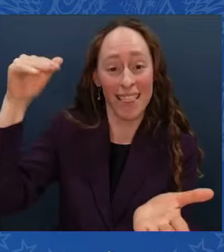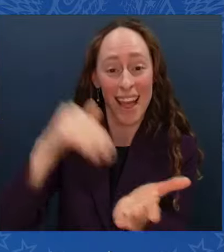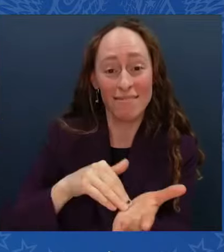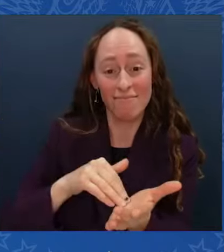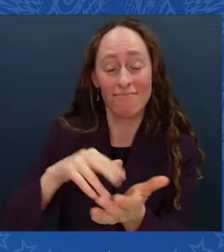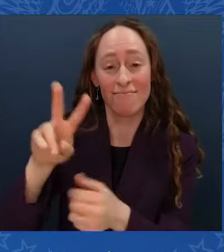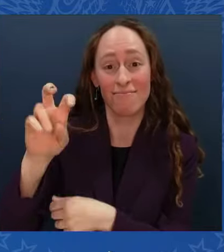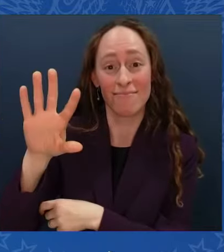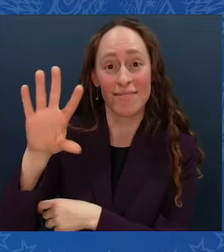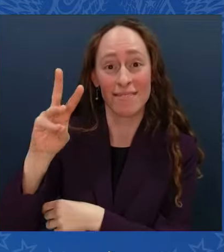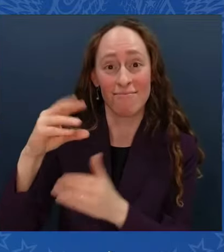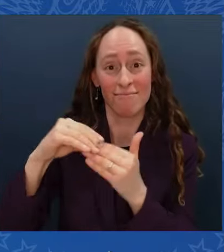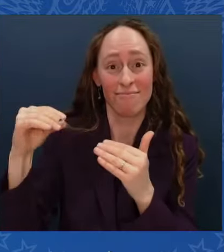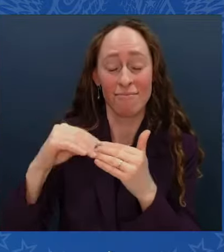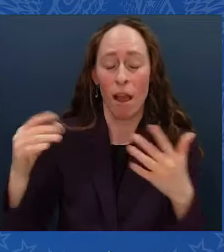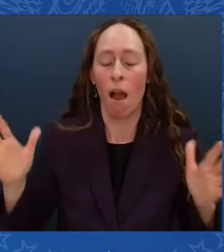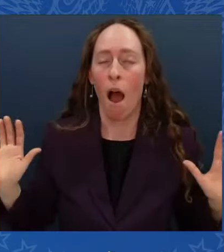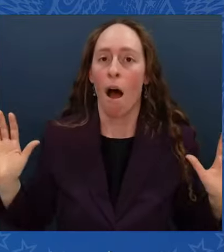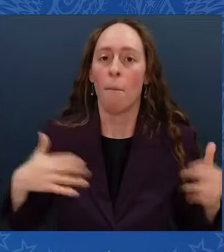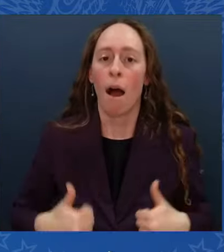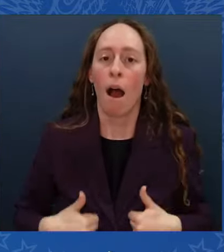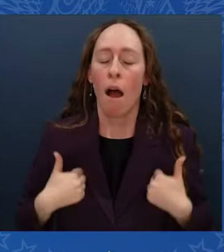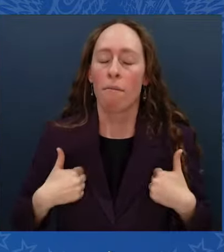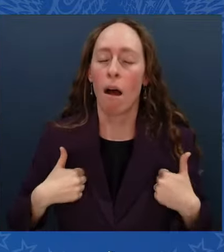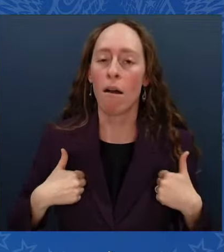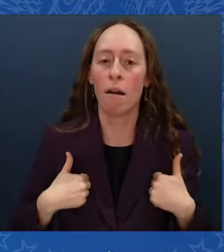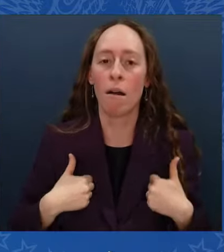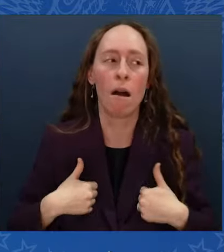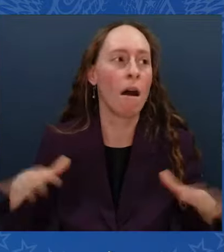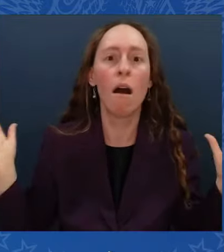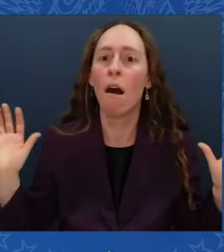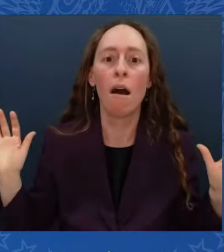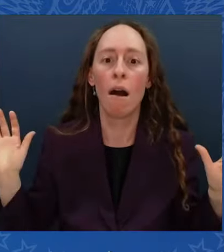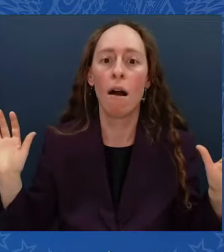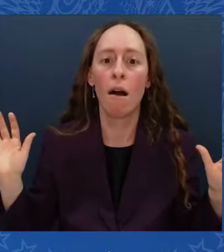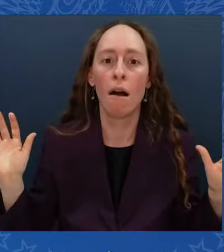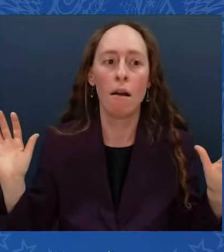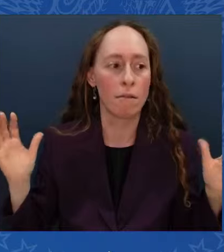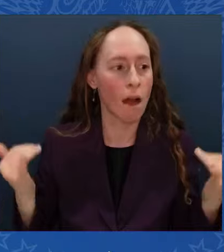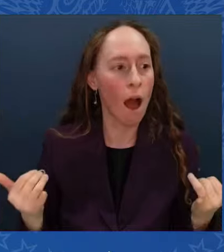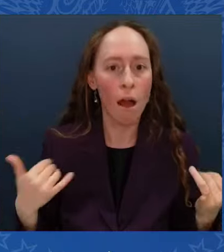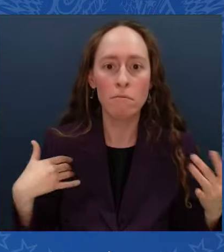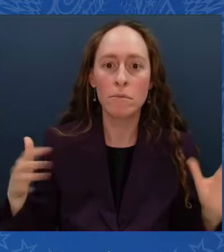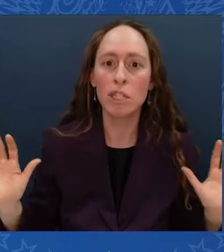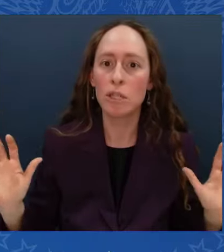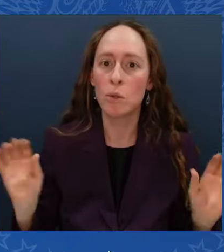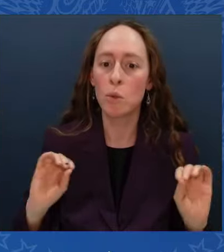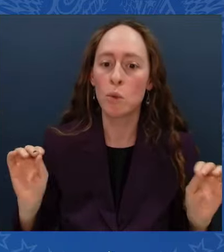I no longer have to be forced to choose to work or to settle, to simply pay off student loan debt.